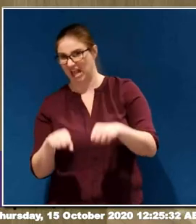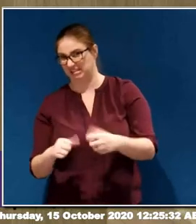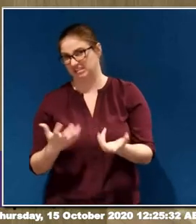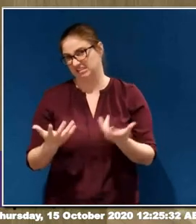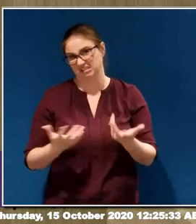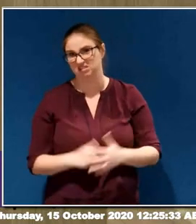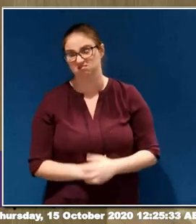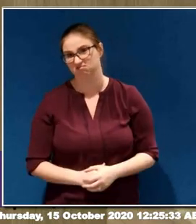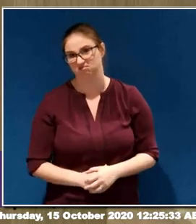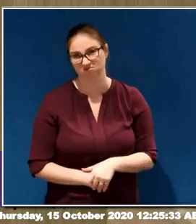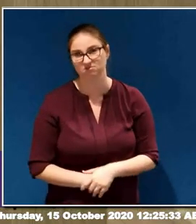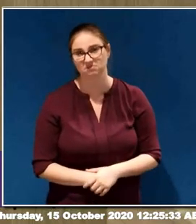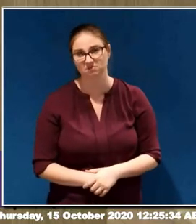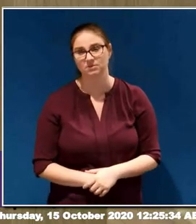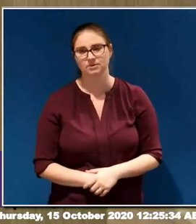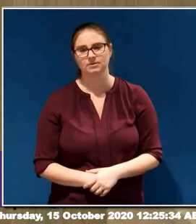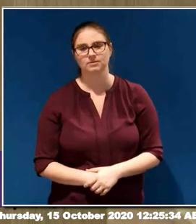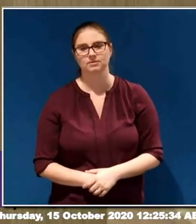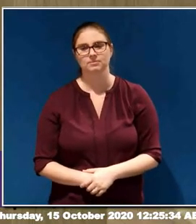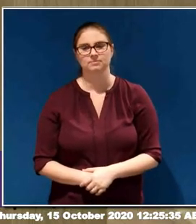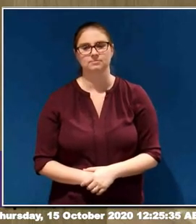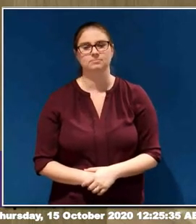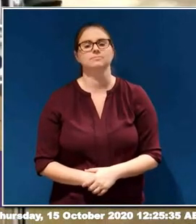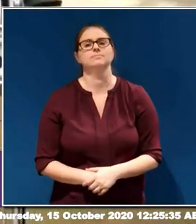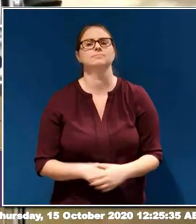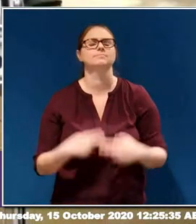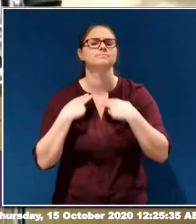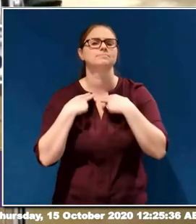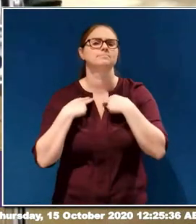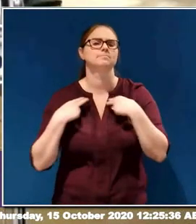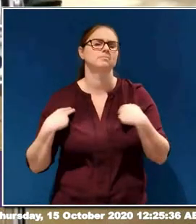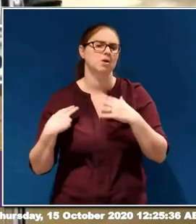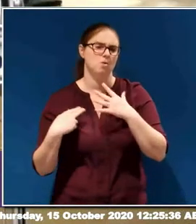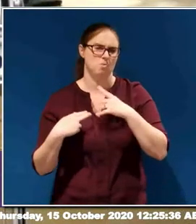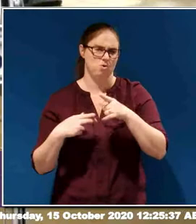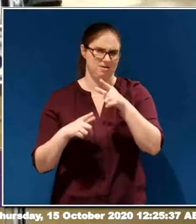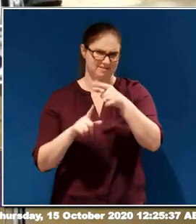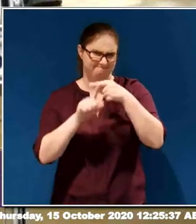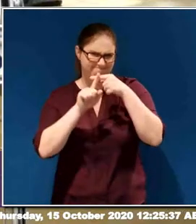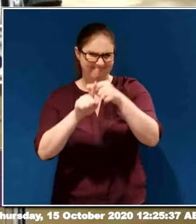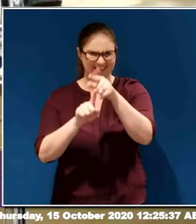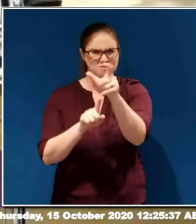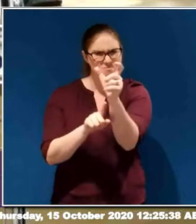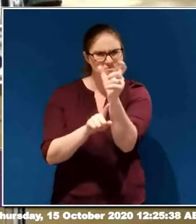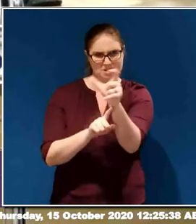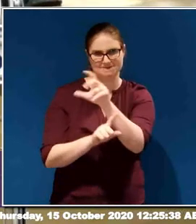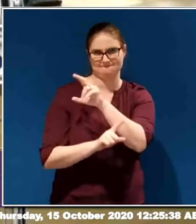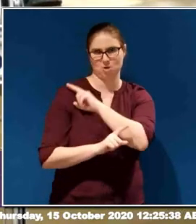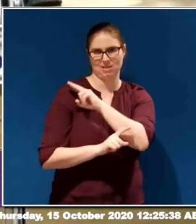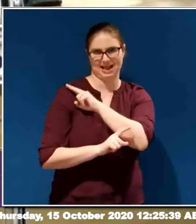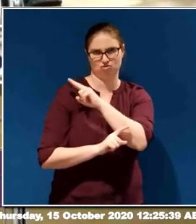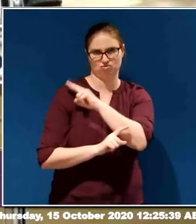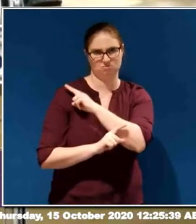Can I just focus on that word "obligation" as you use it, so I can understand how you meant it.